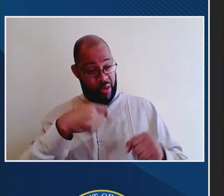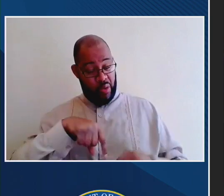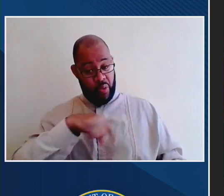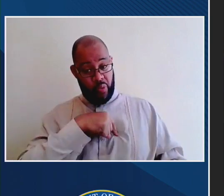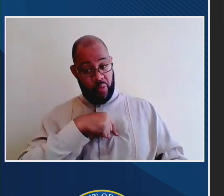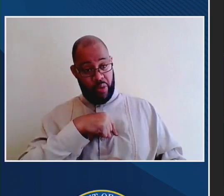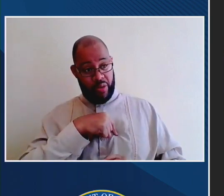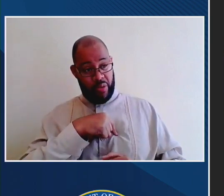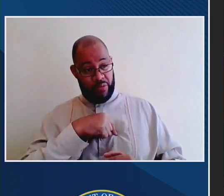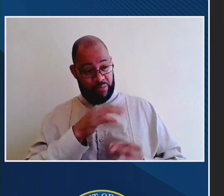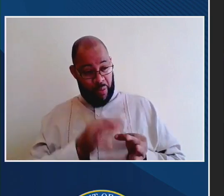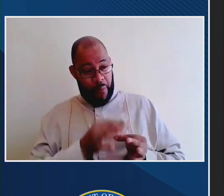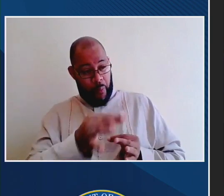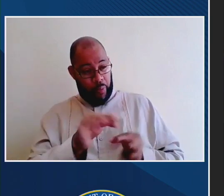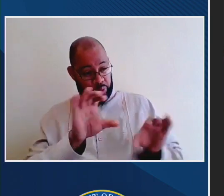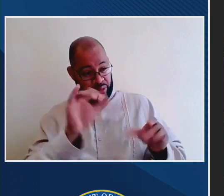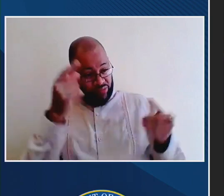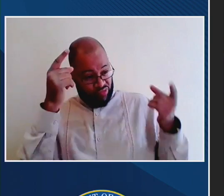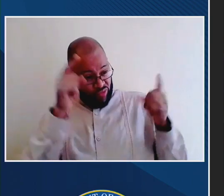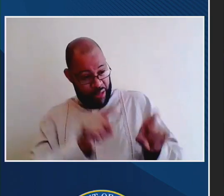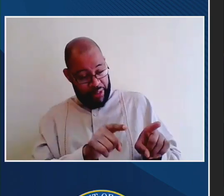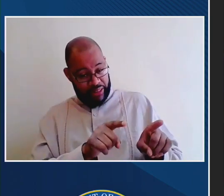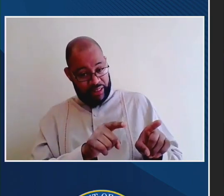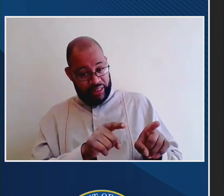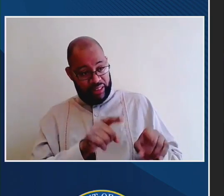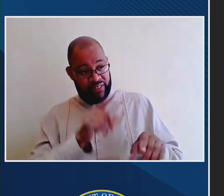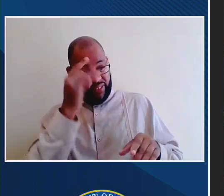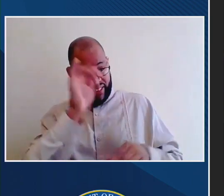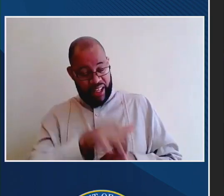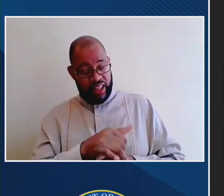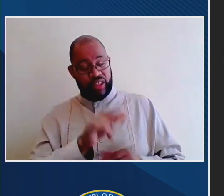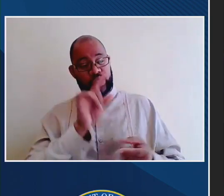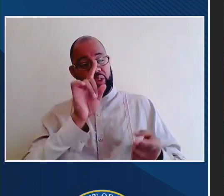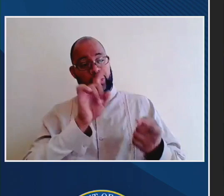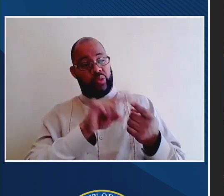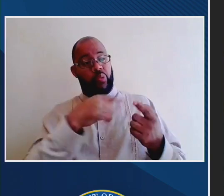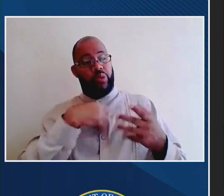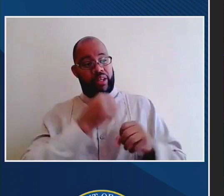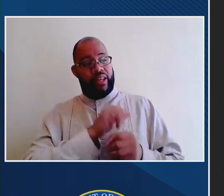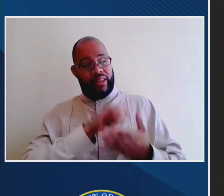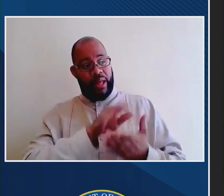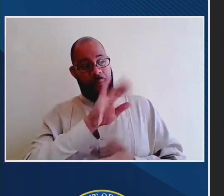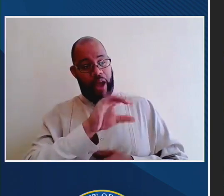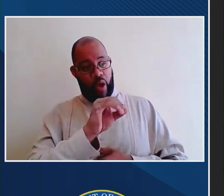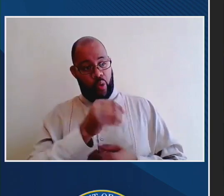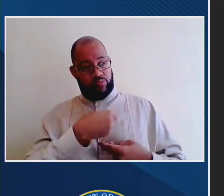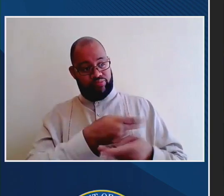doing the consensus on this until we get those bios out for people to look at so